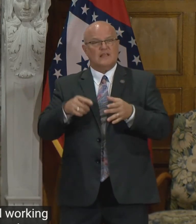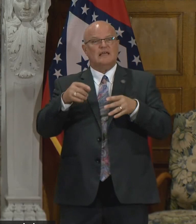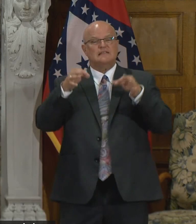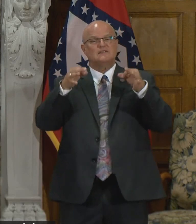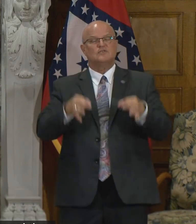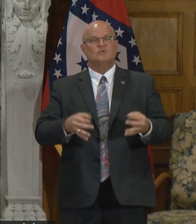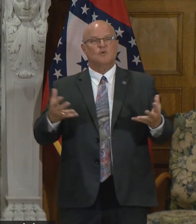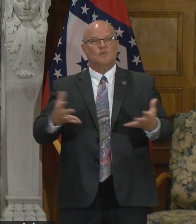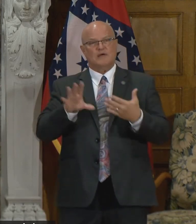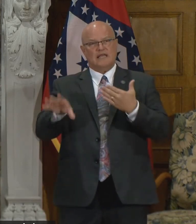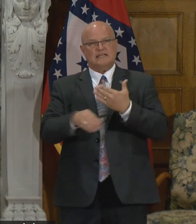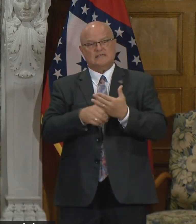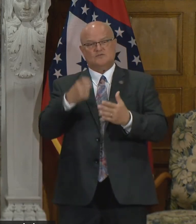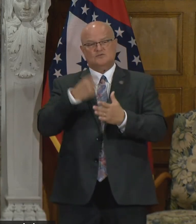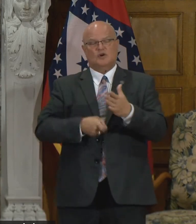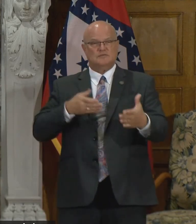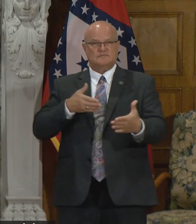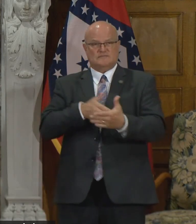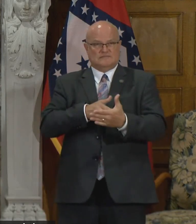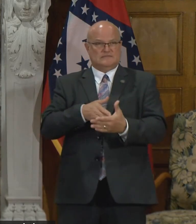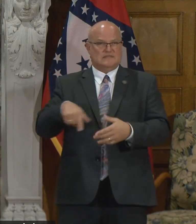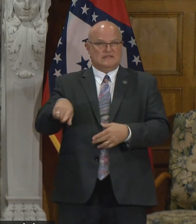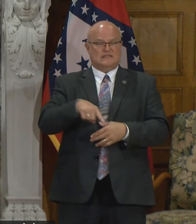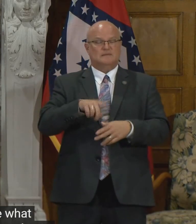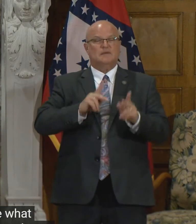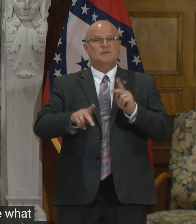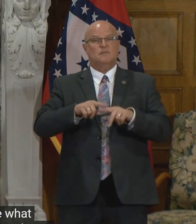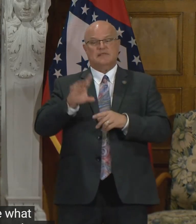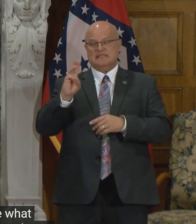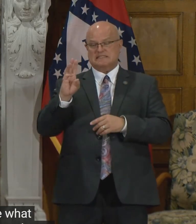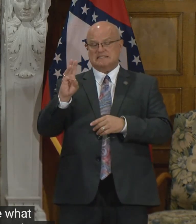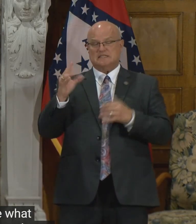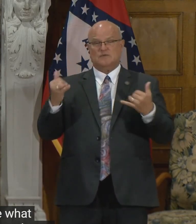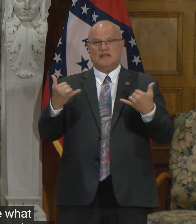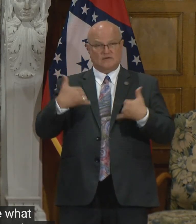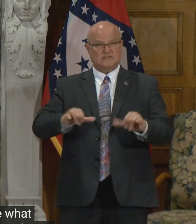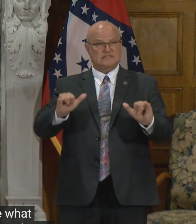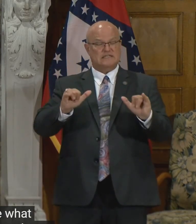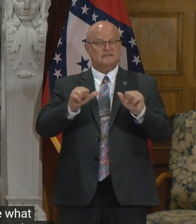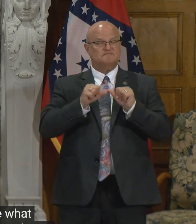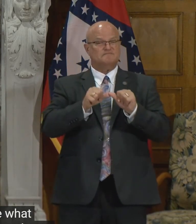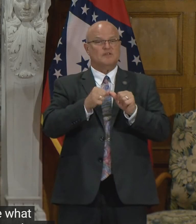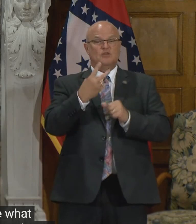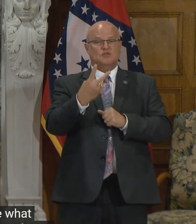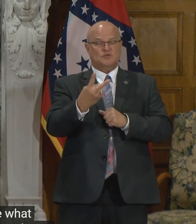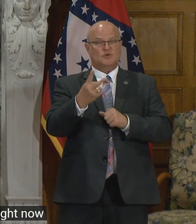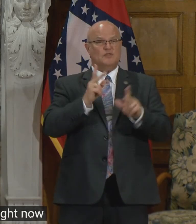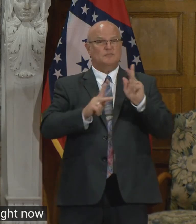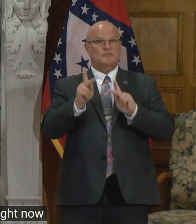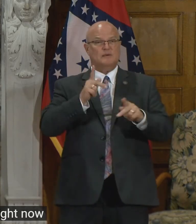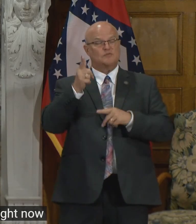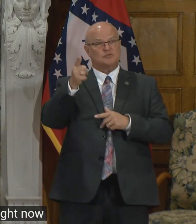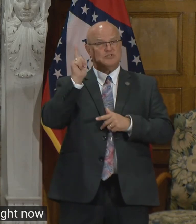charges are going to be filed. But our six right now are are still ongoing. Two of our victims were shot